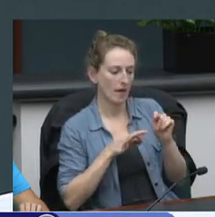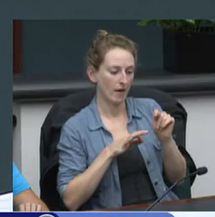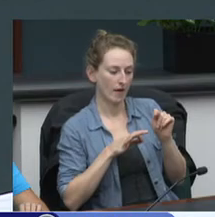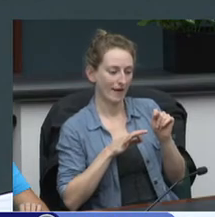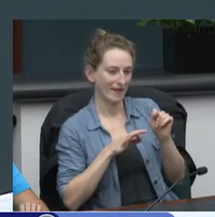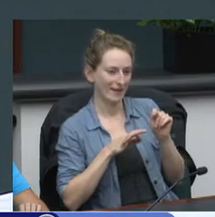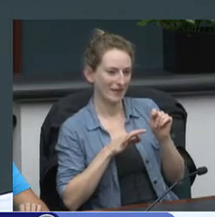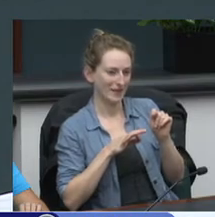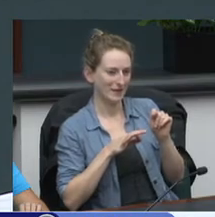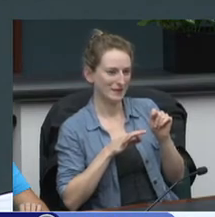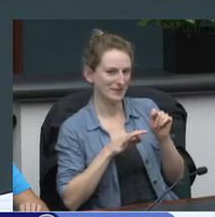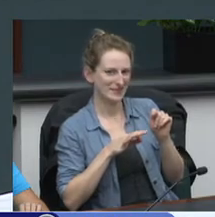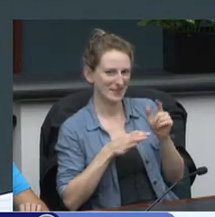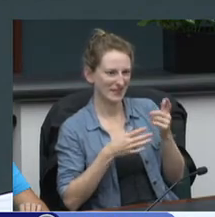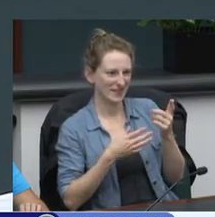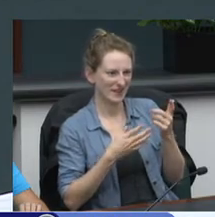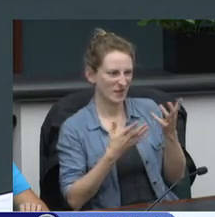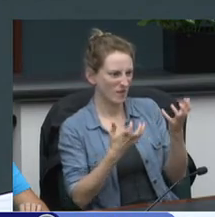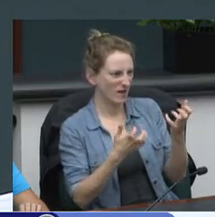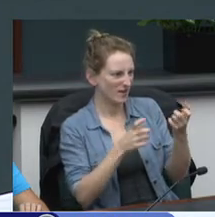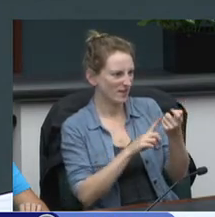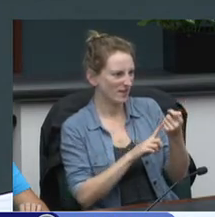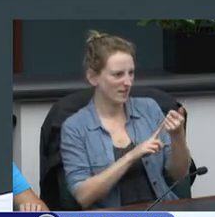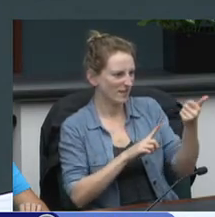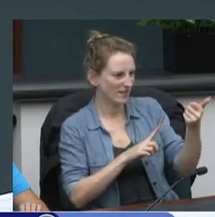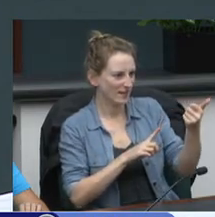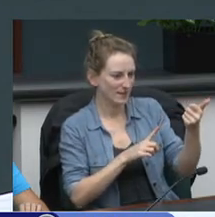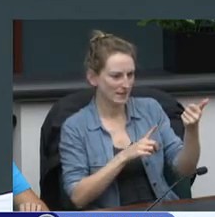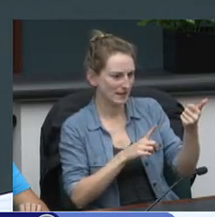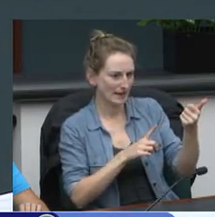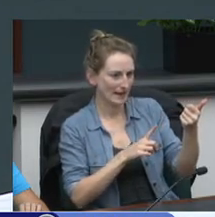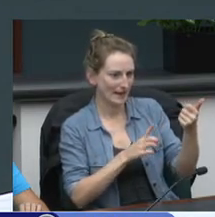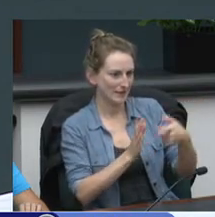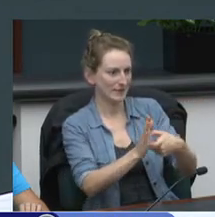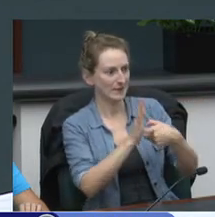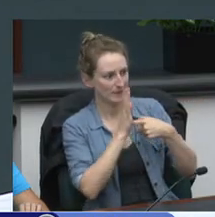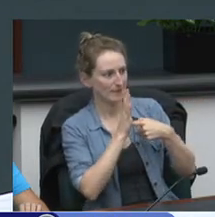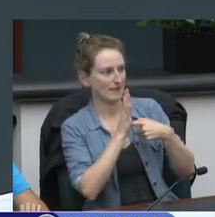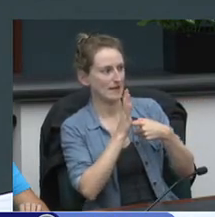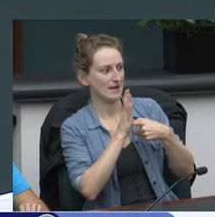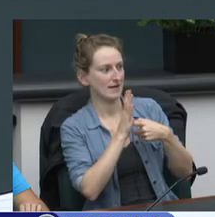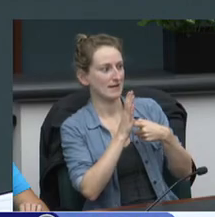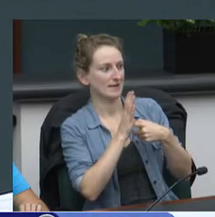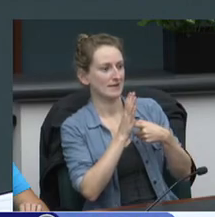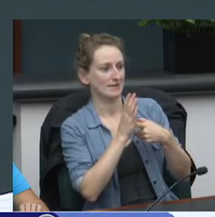meetings and I can't remember if that was for conditional use or for another